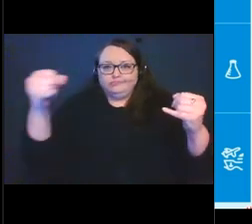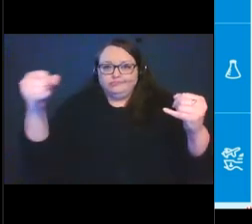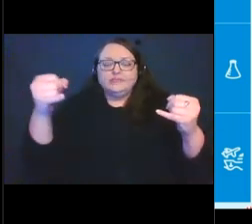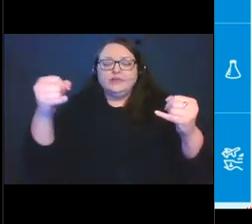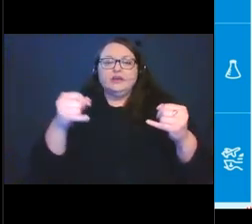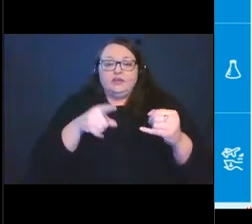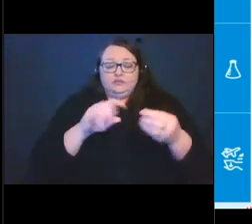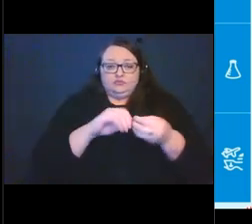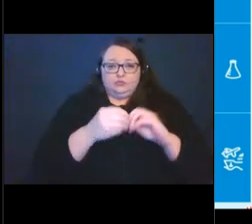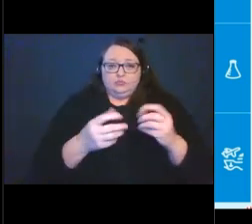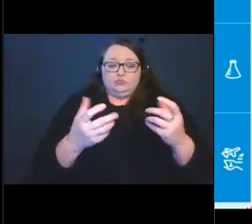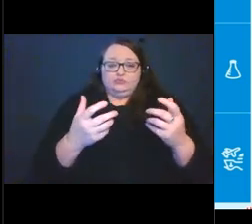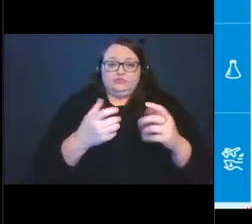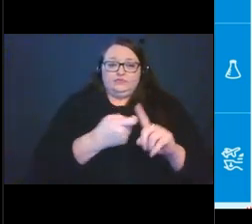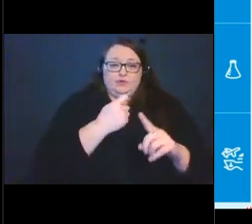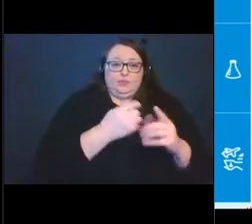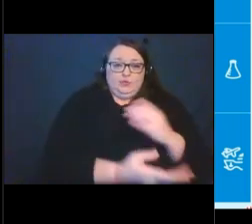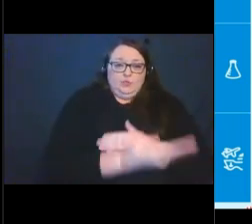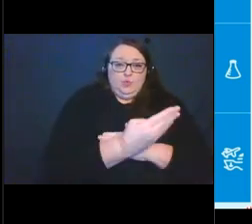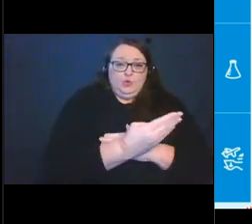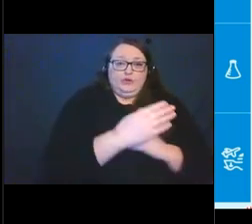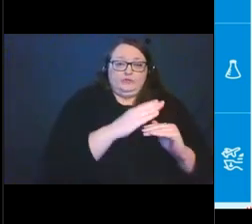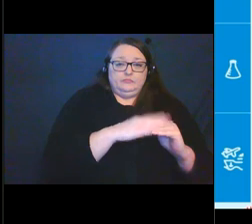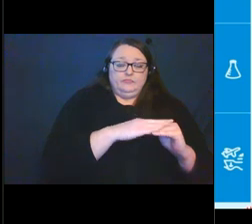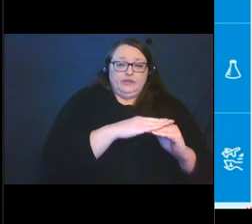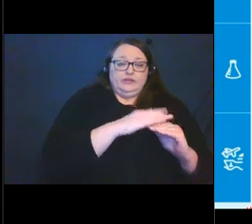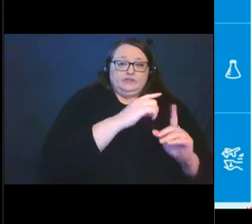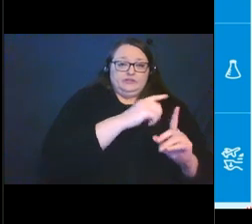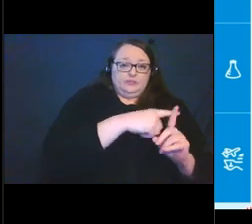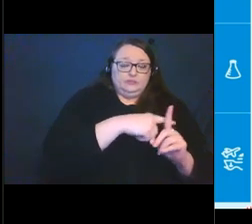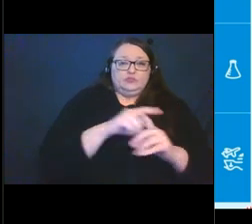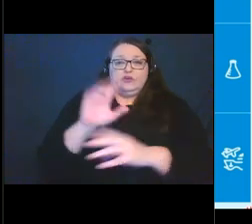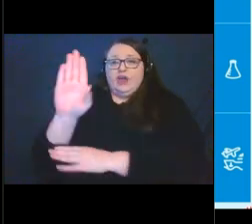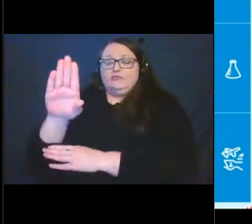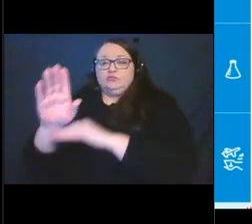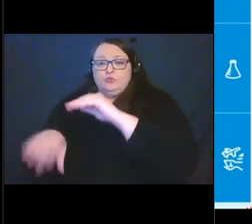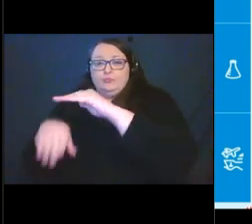from the morning min temperature, the afternoon max temperature, and the following morning min